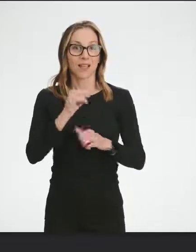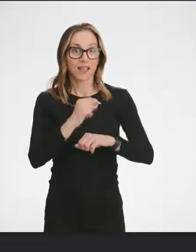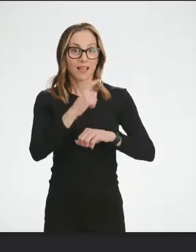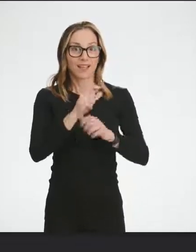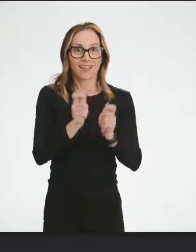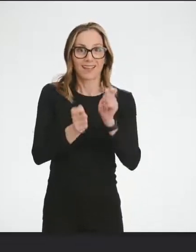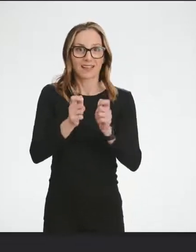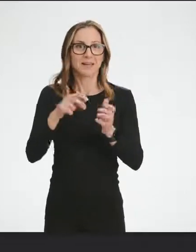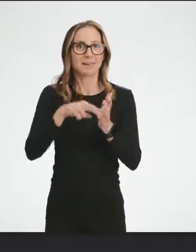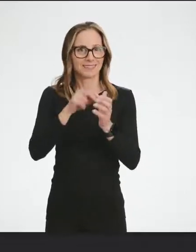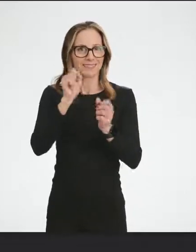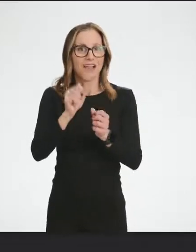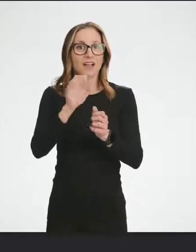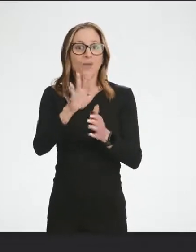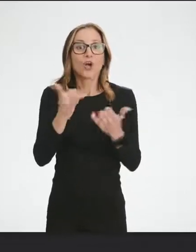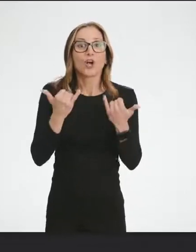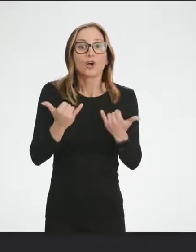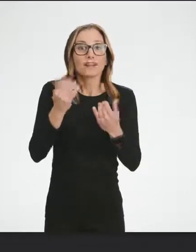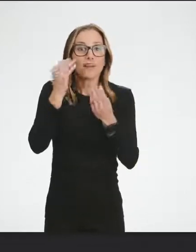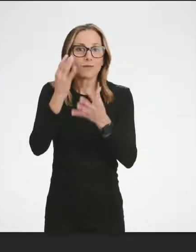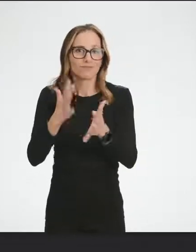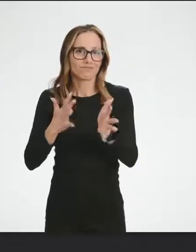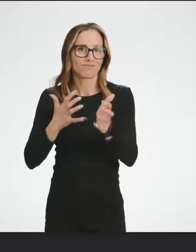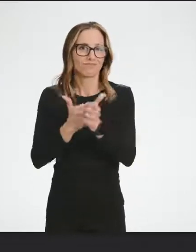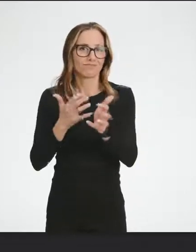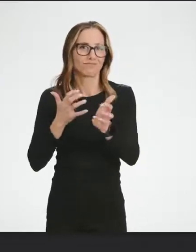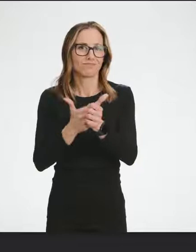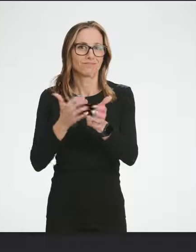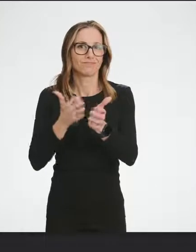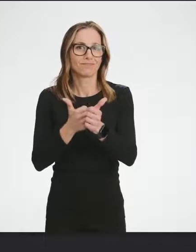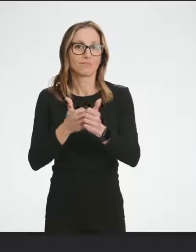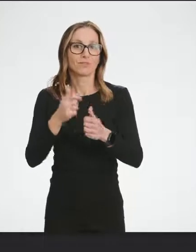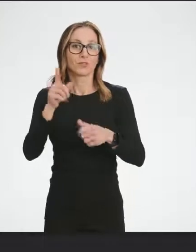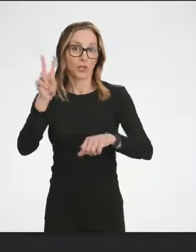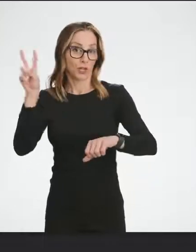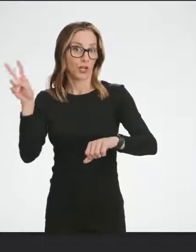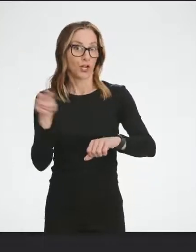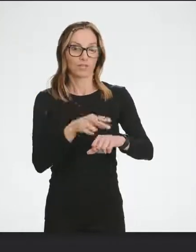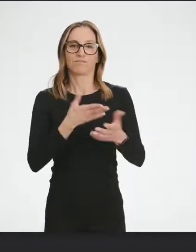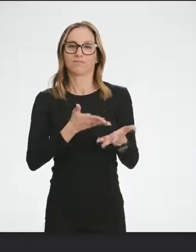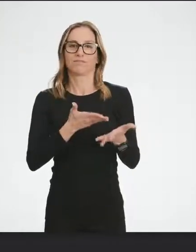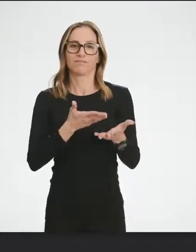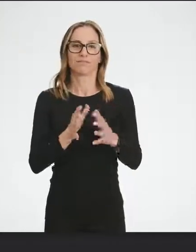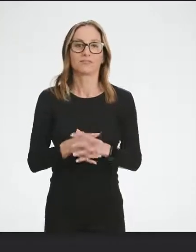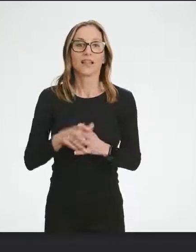These updates make sure your Live Activities has the most current information when the user chooses to glance at it.